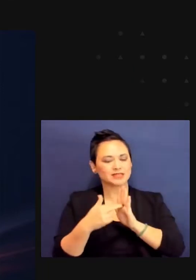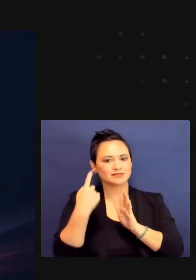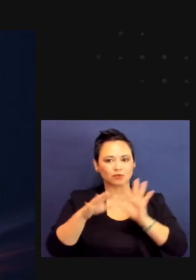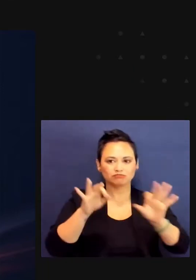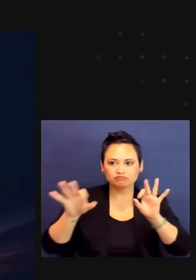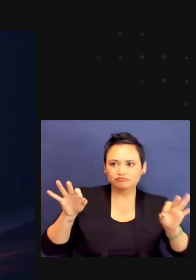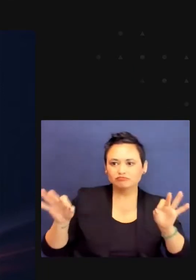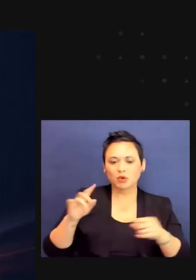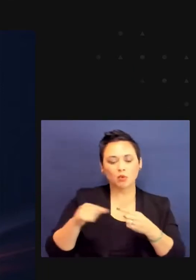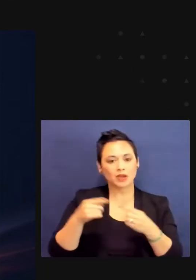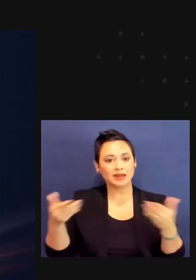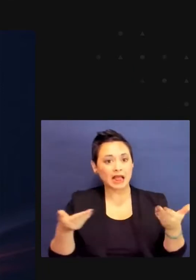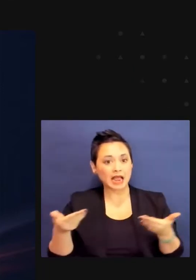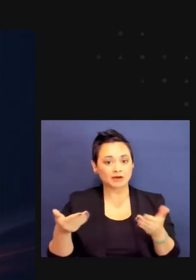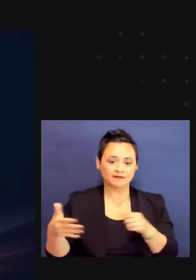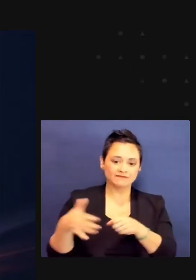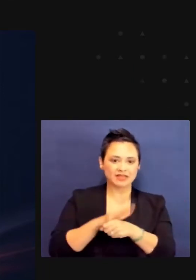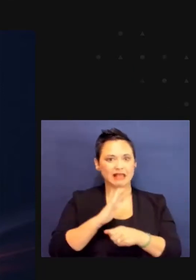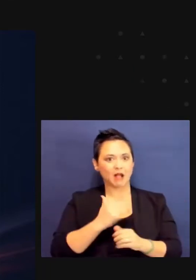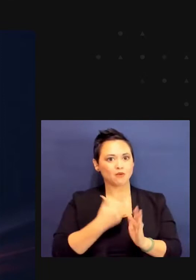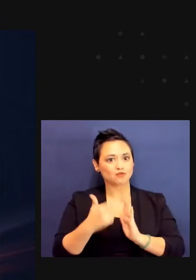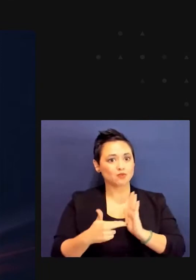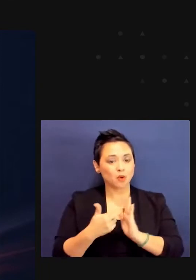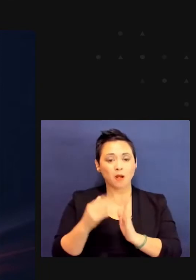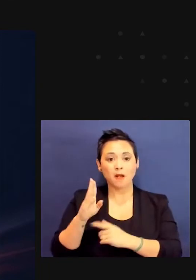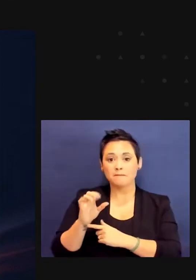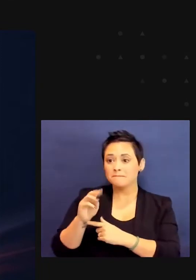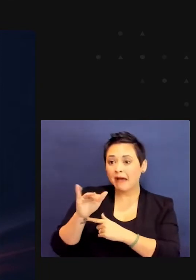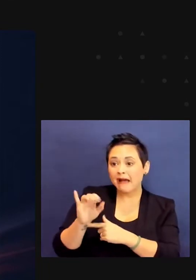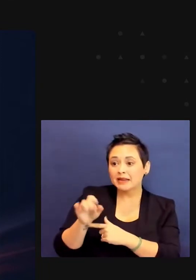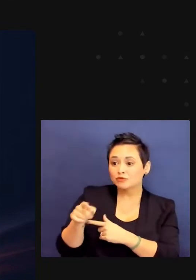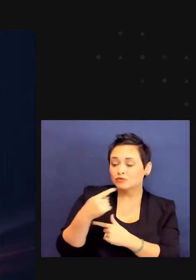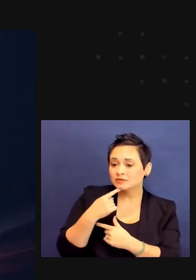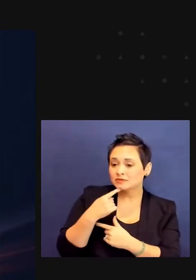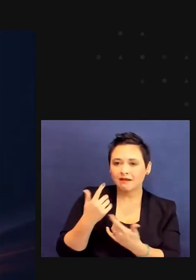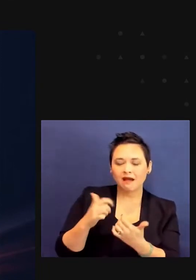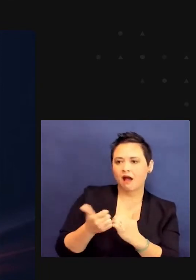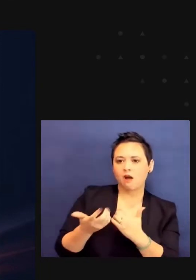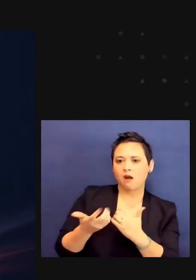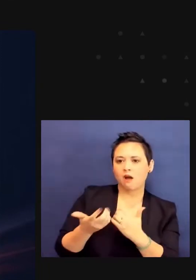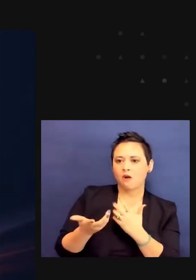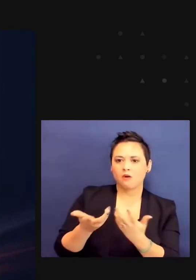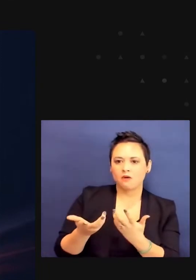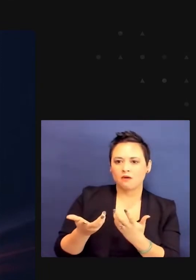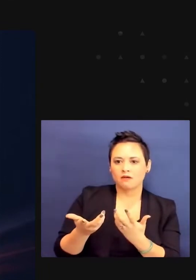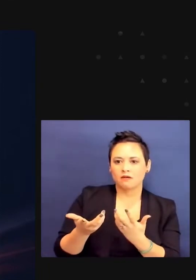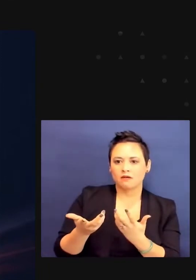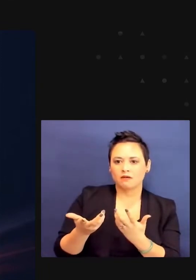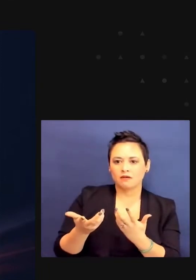Bonnie mentioned just how there is, how important it is to grow more diverse leadership.